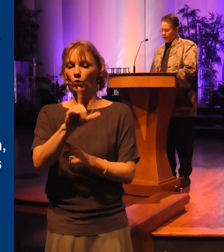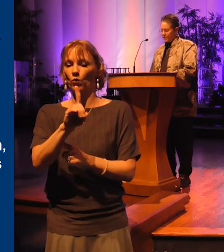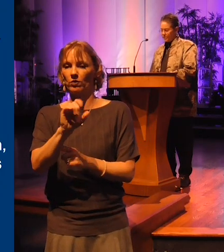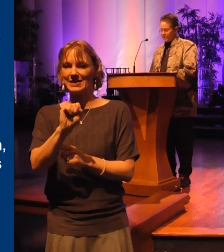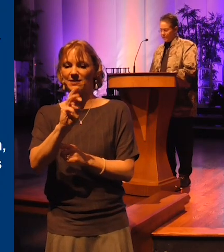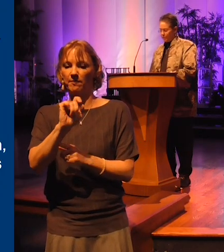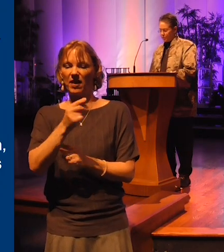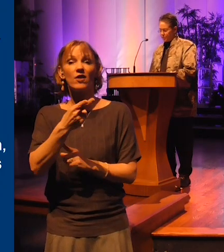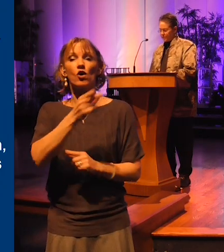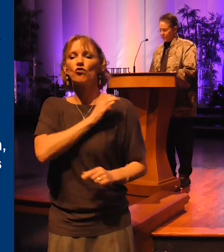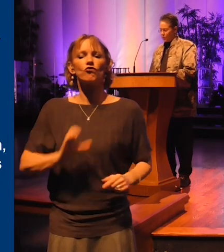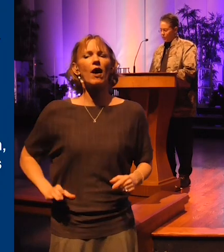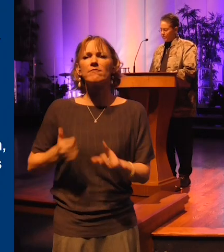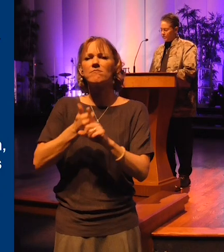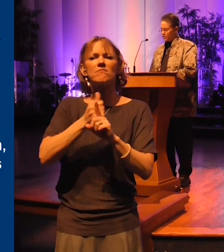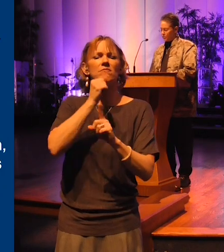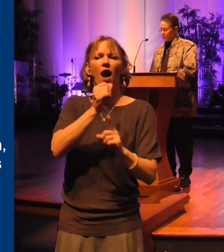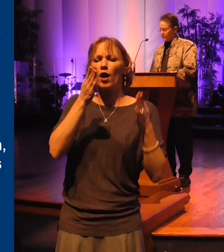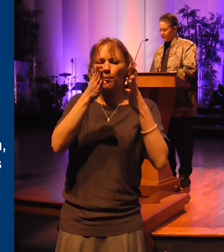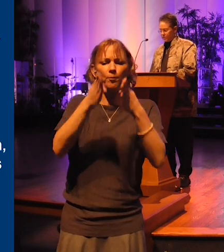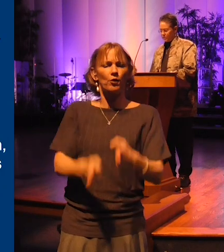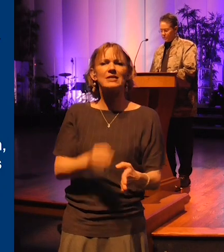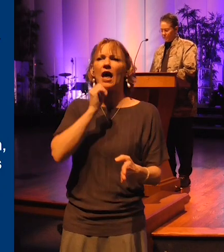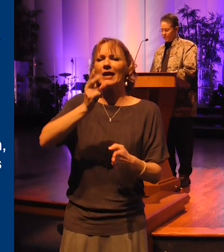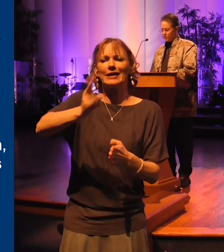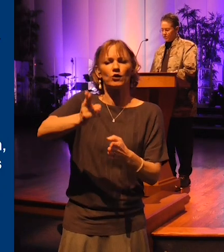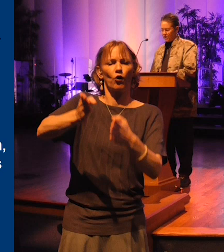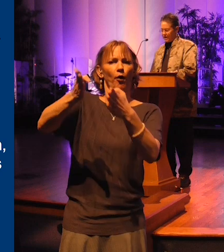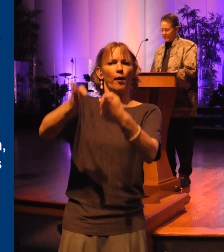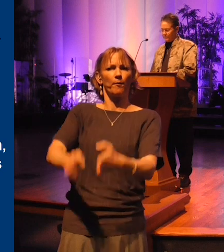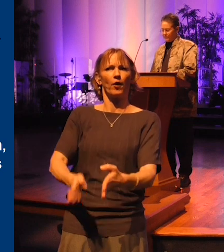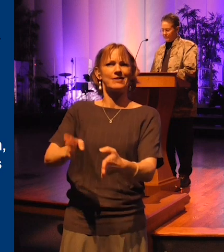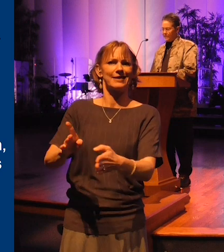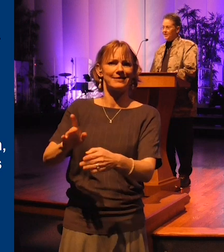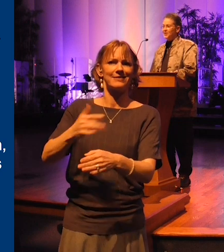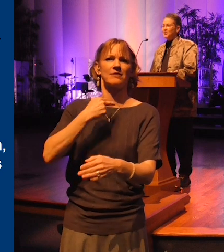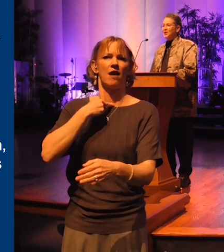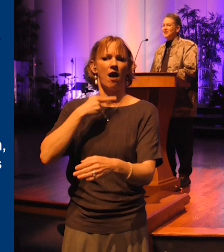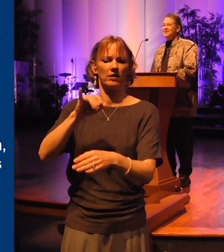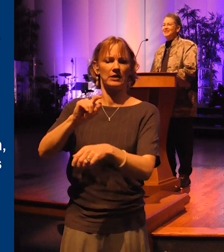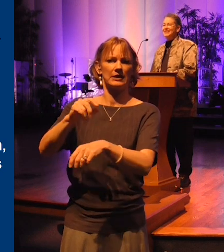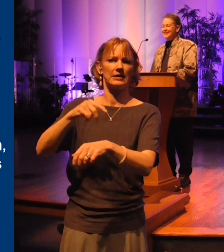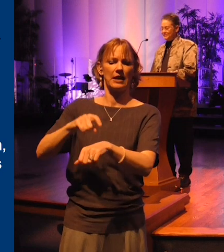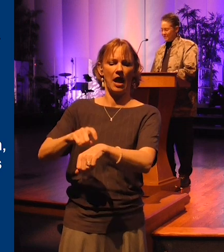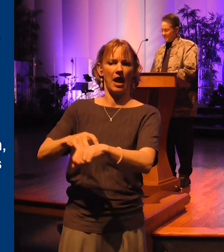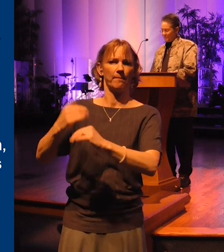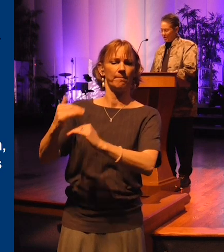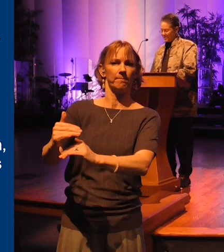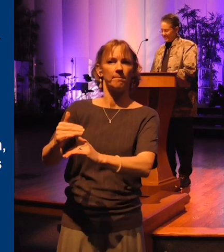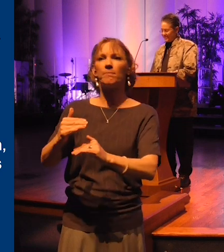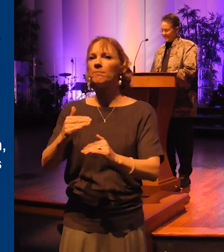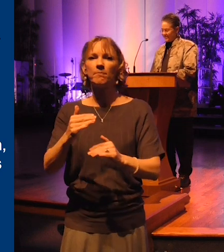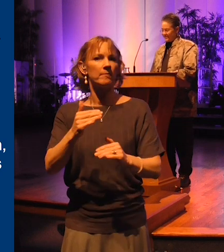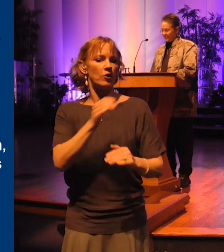a person nor a historical figure bound to time christ is an infinite presence the realization